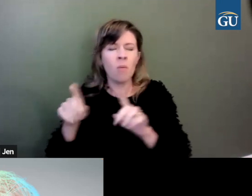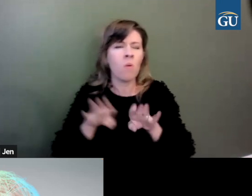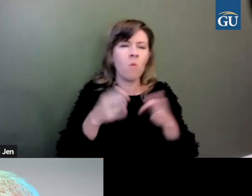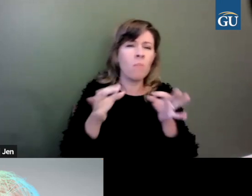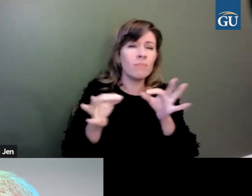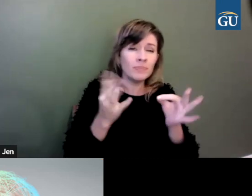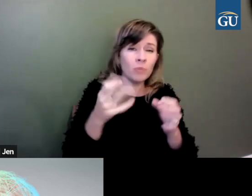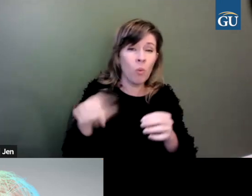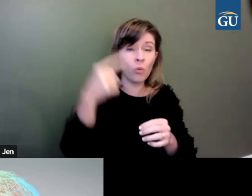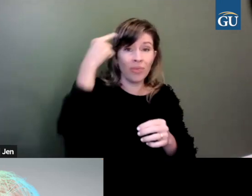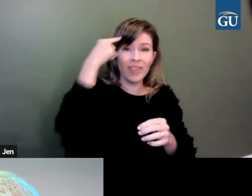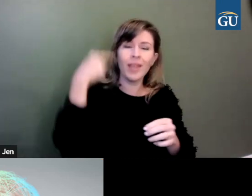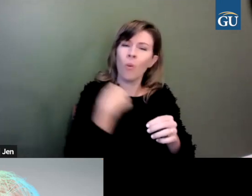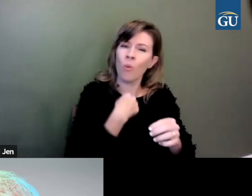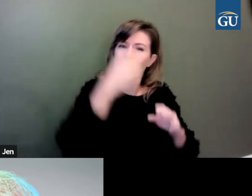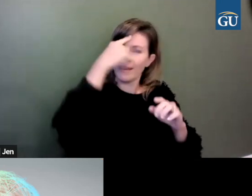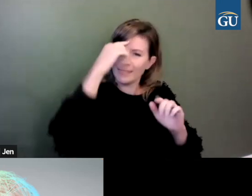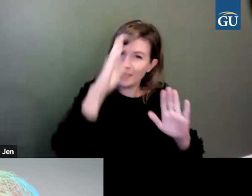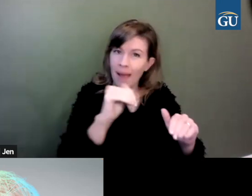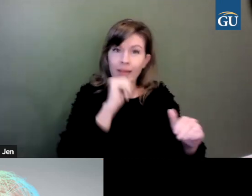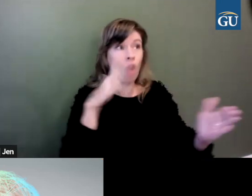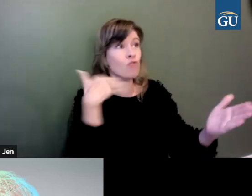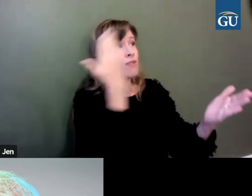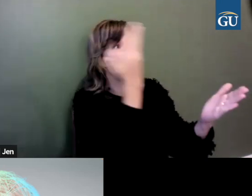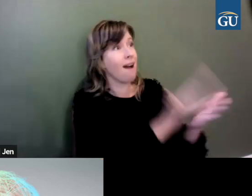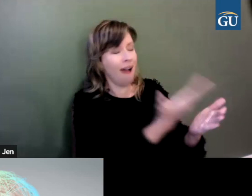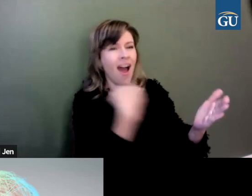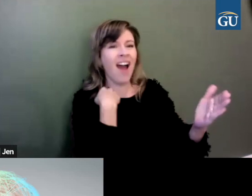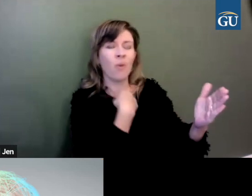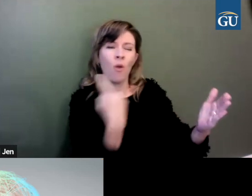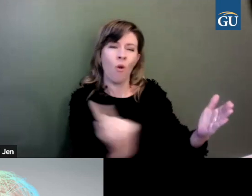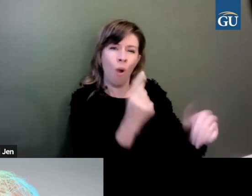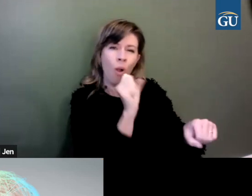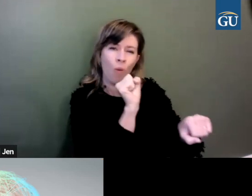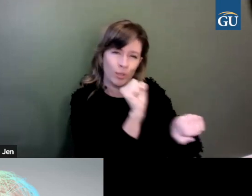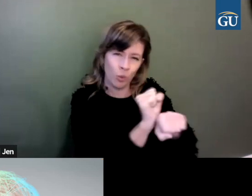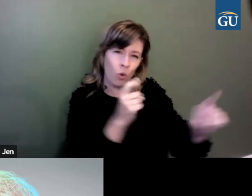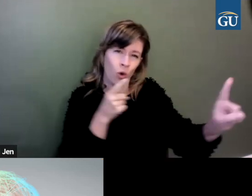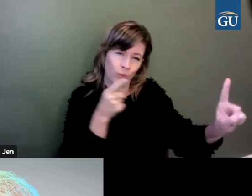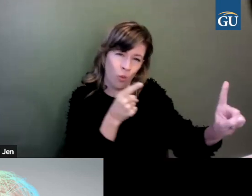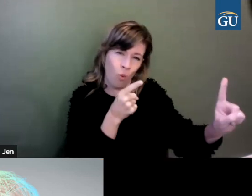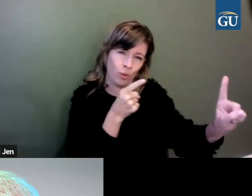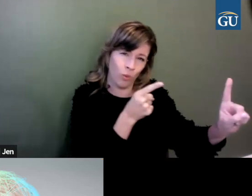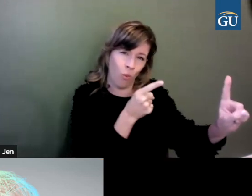toward anti-racism or social justice, more general, that we 're always moving toward anti-racist, meaning there's